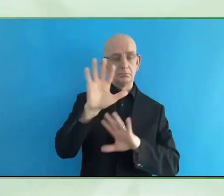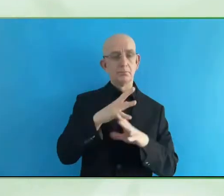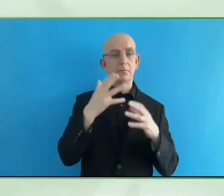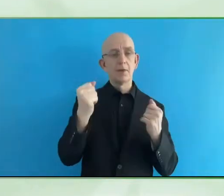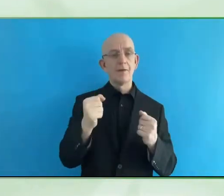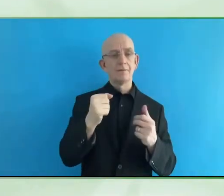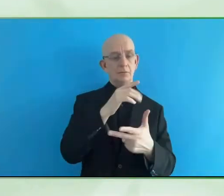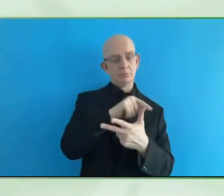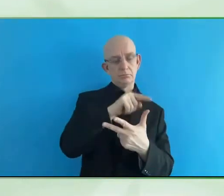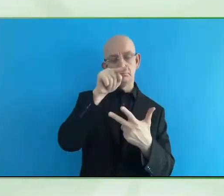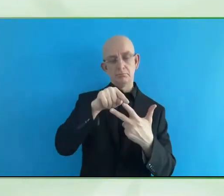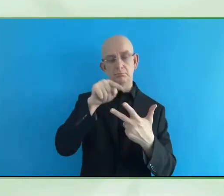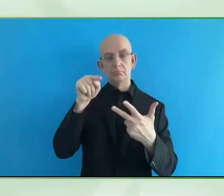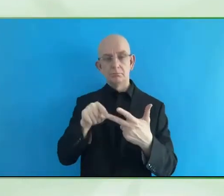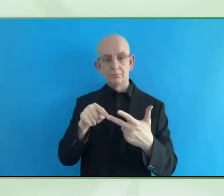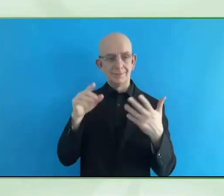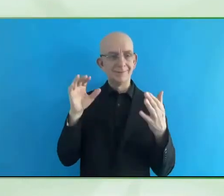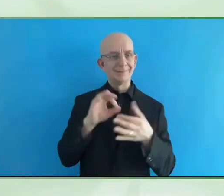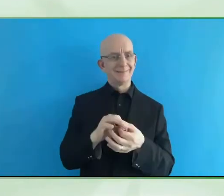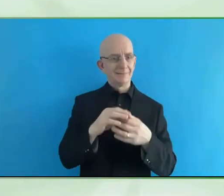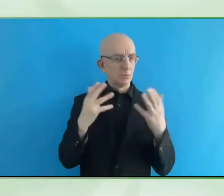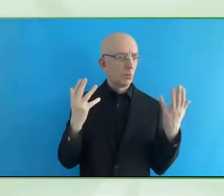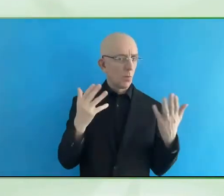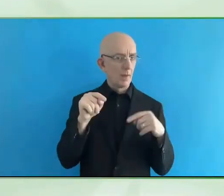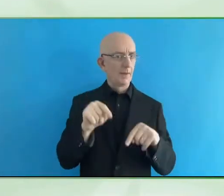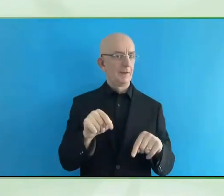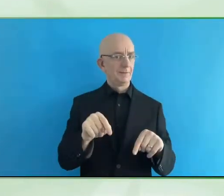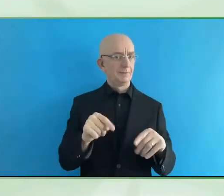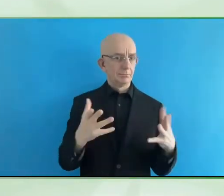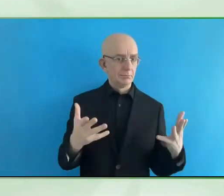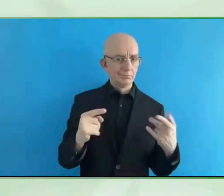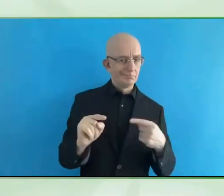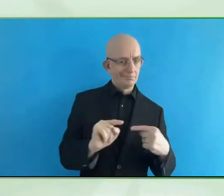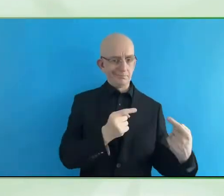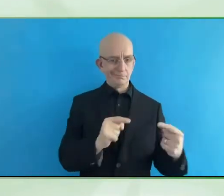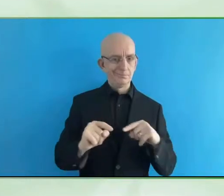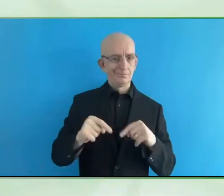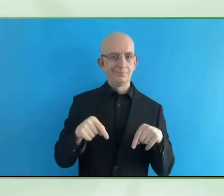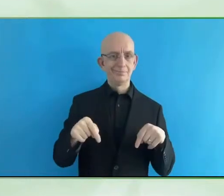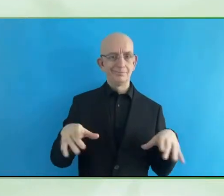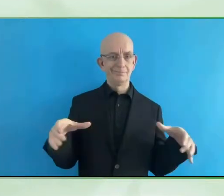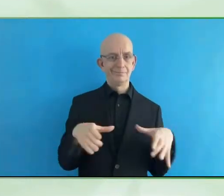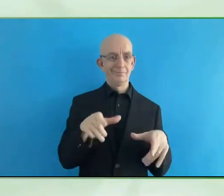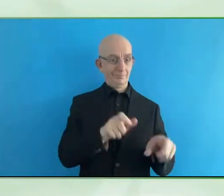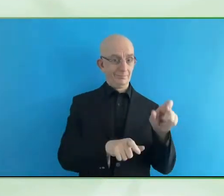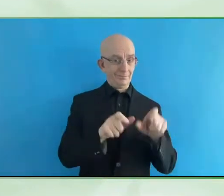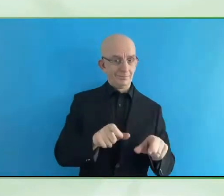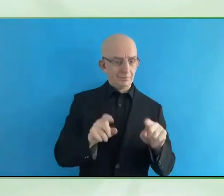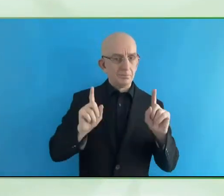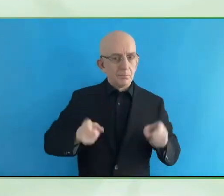Which is moving it from the idea of niche to scalable and mainstream. What do you think?